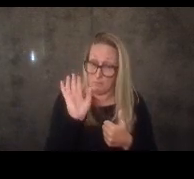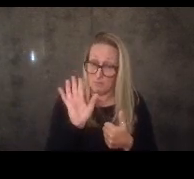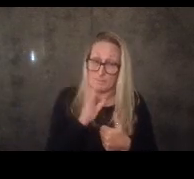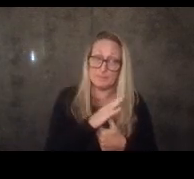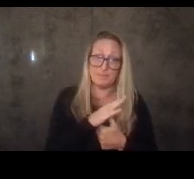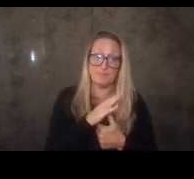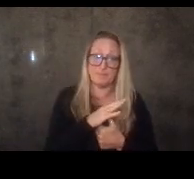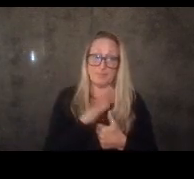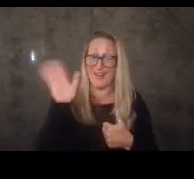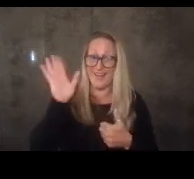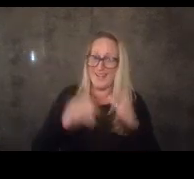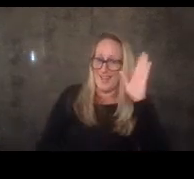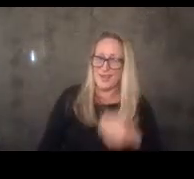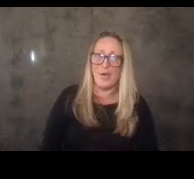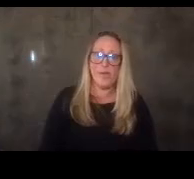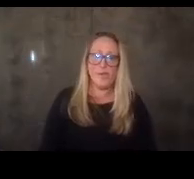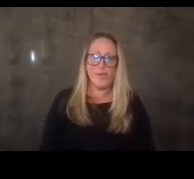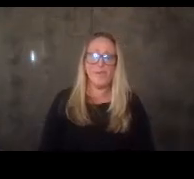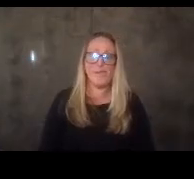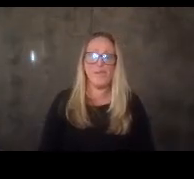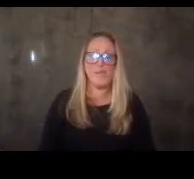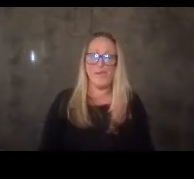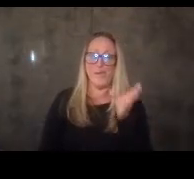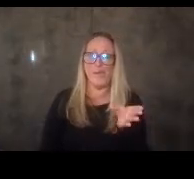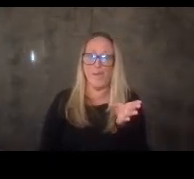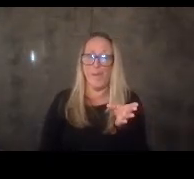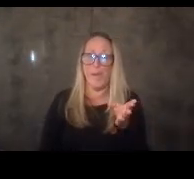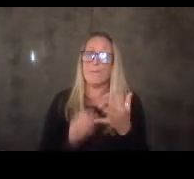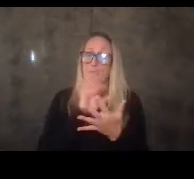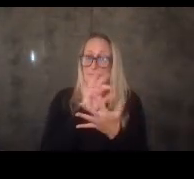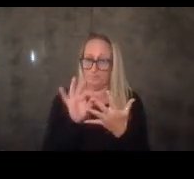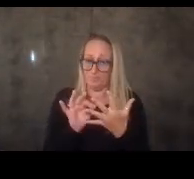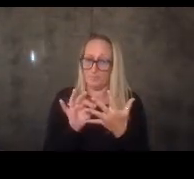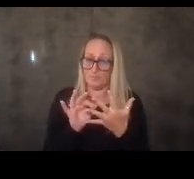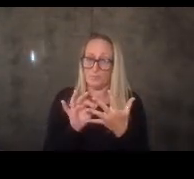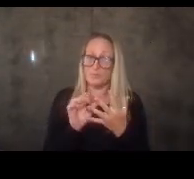Terminal hey, so here you have options to change how it